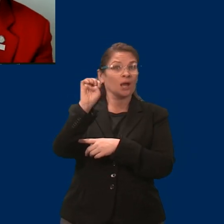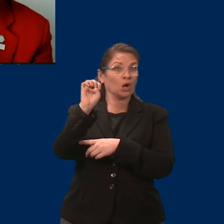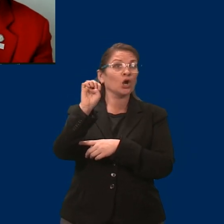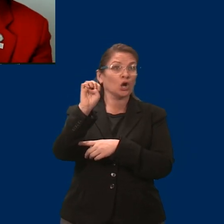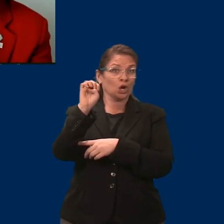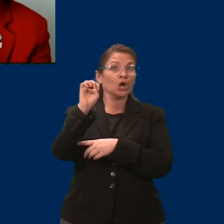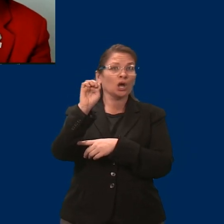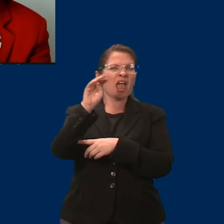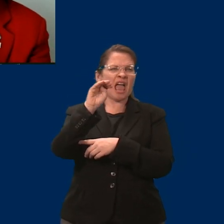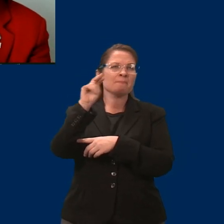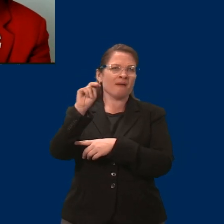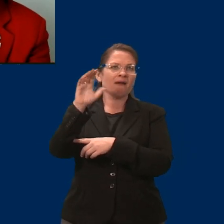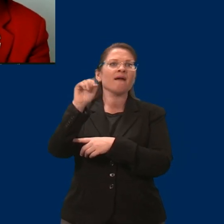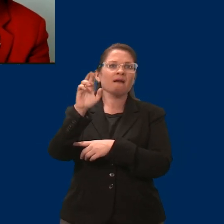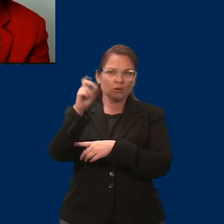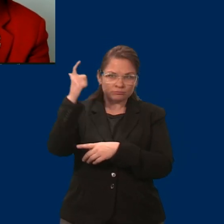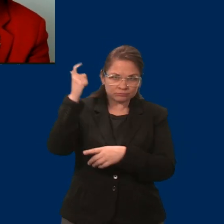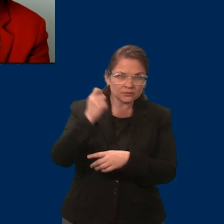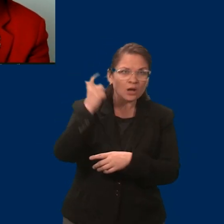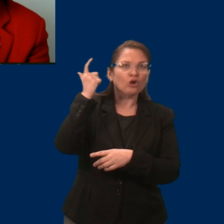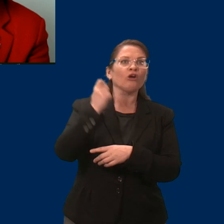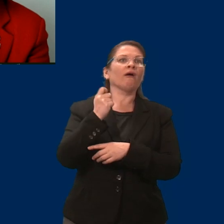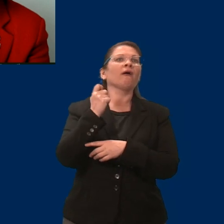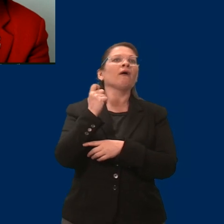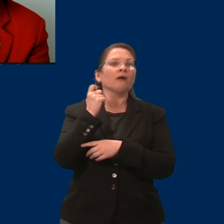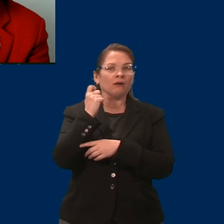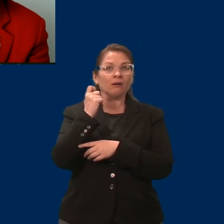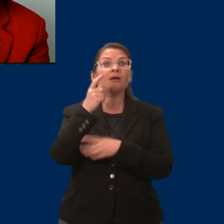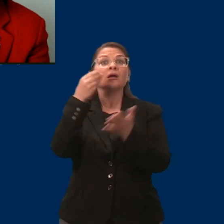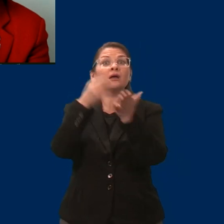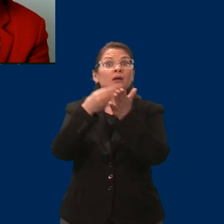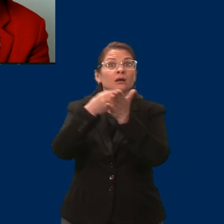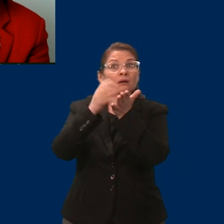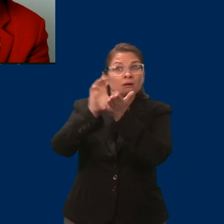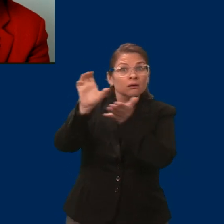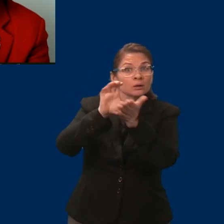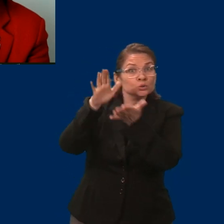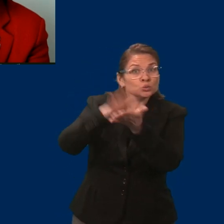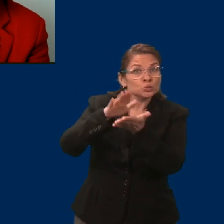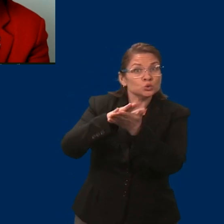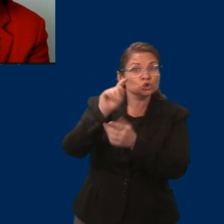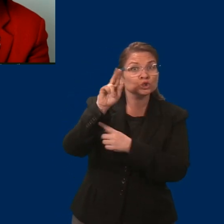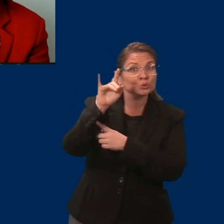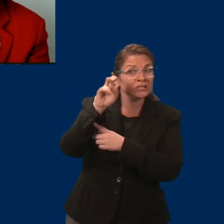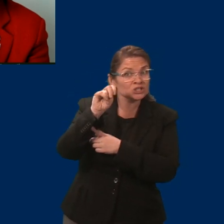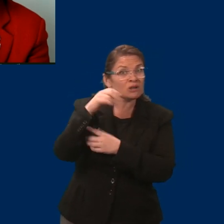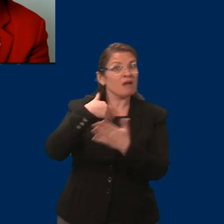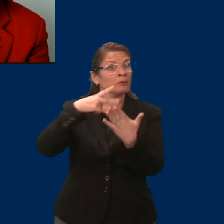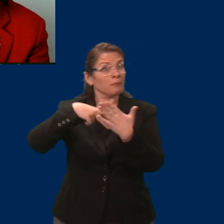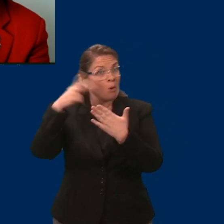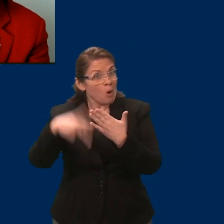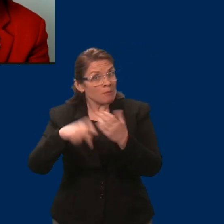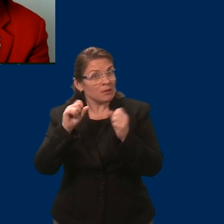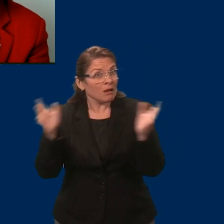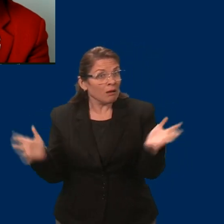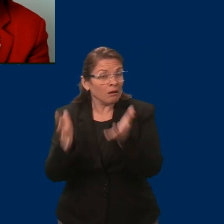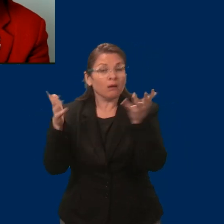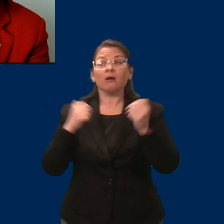to support people going into these caring professions. Another idea is loan forgiveness programs for PCAs,